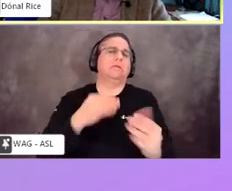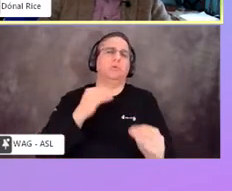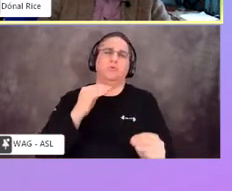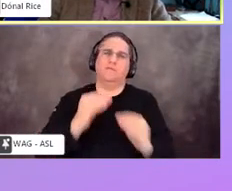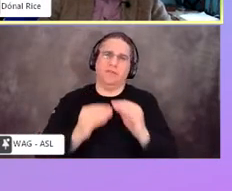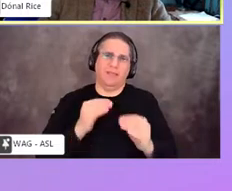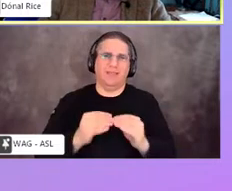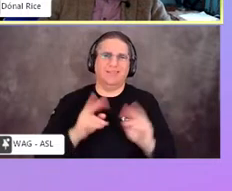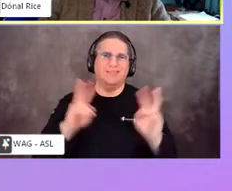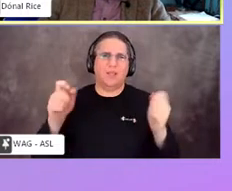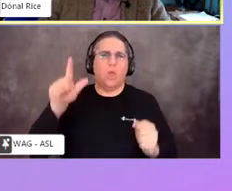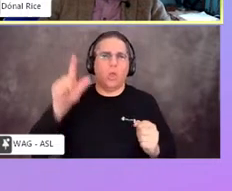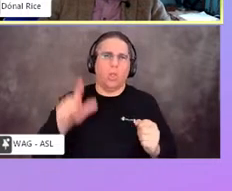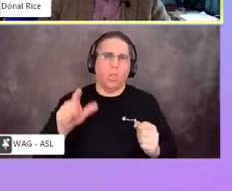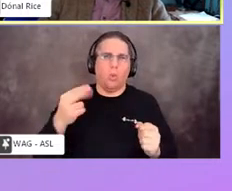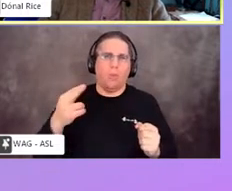directive. What we do with our monitoring